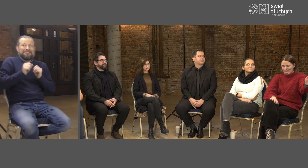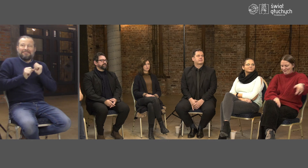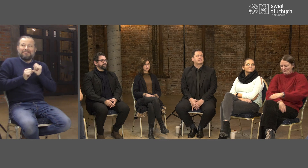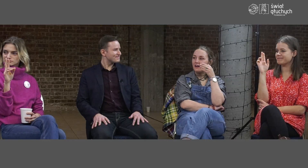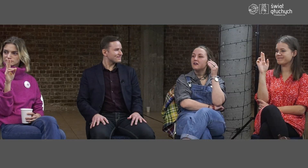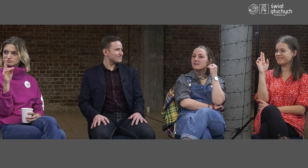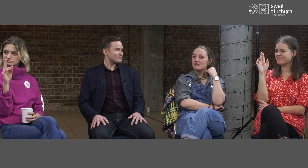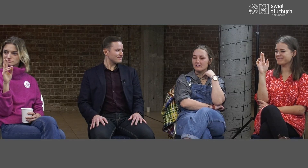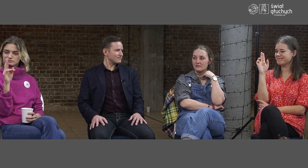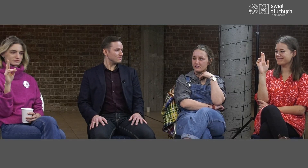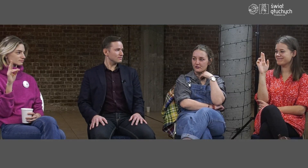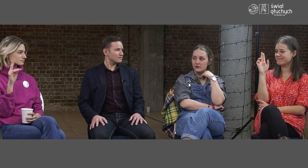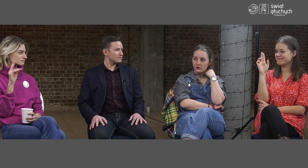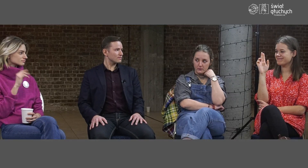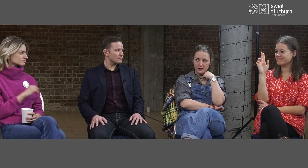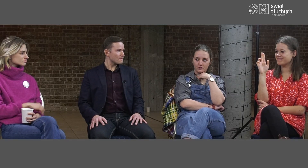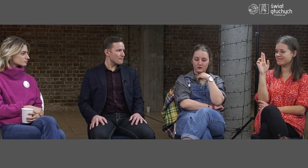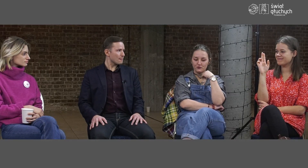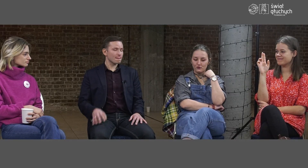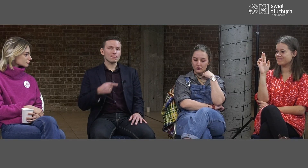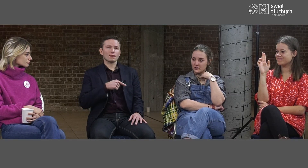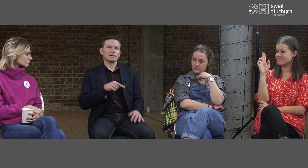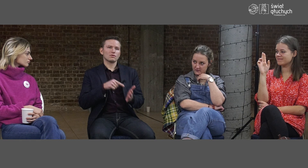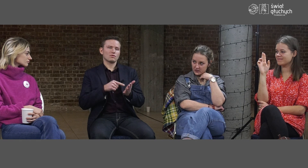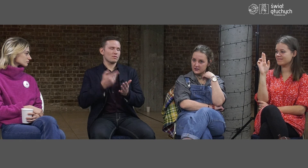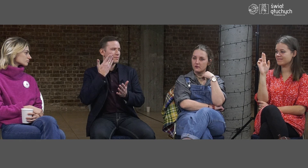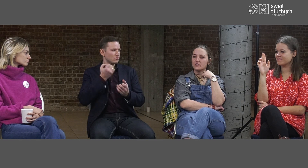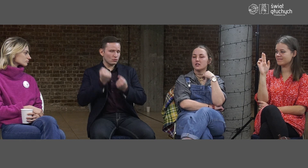[Maria] This is a very difficult issue because...